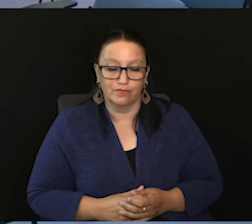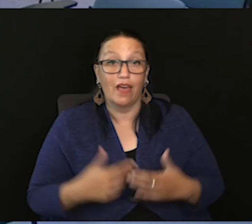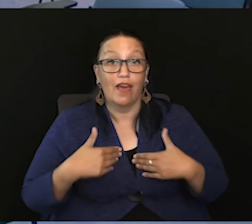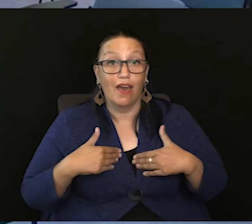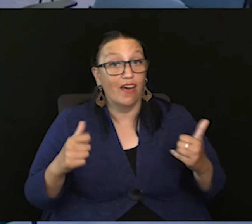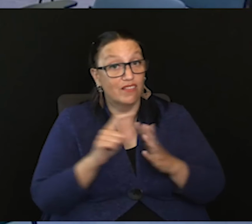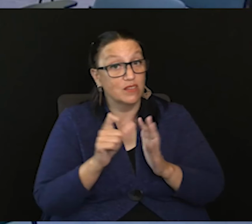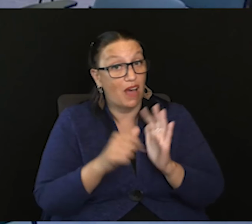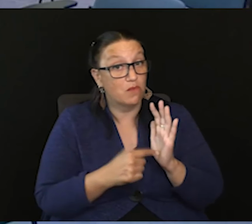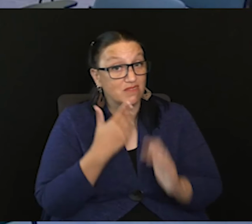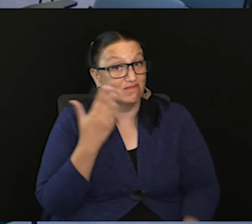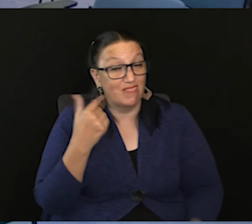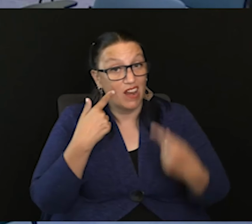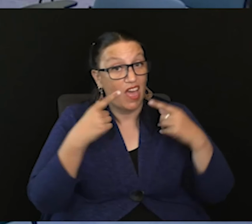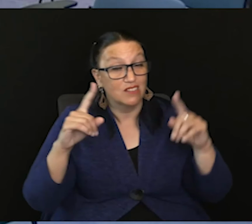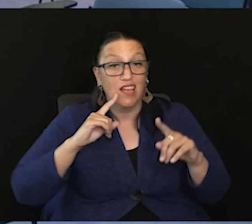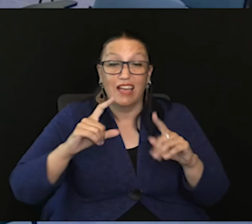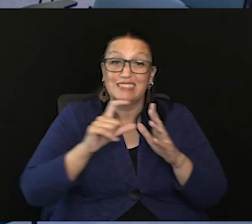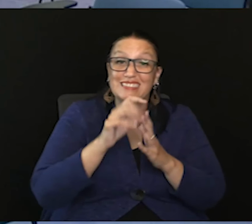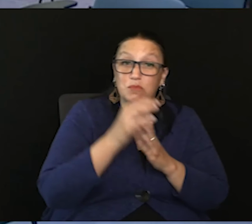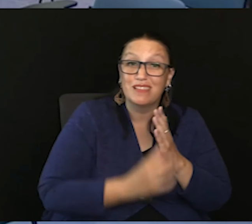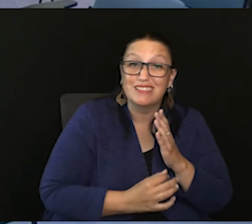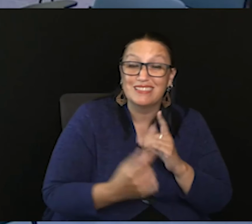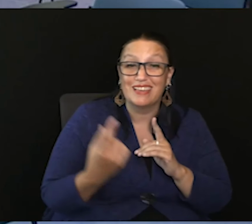disability and vaccinations suggested that in regional areas,